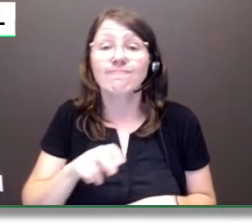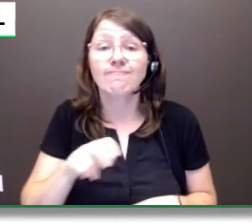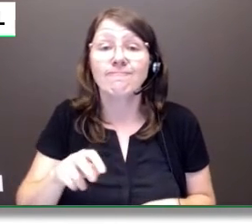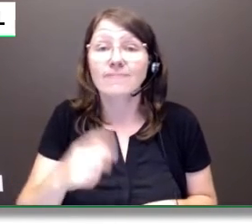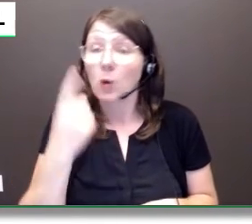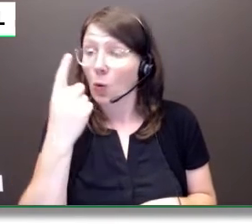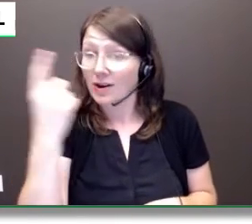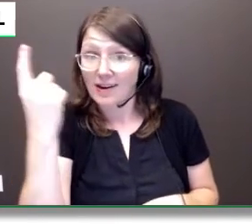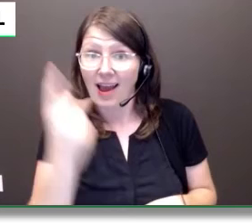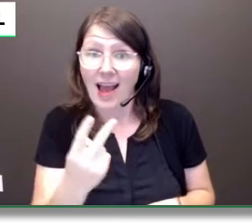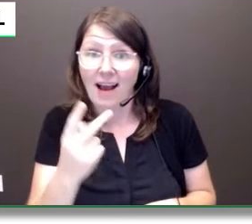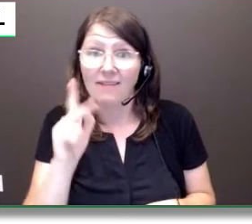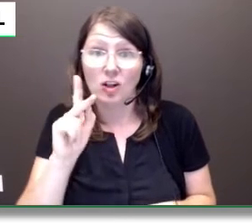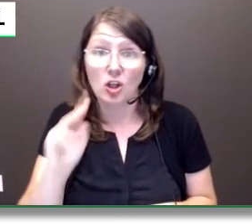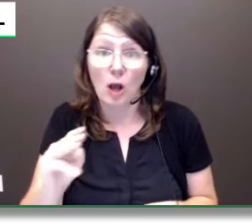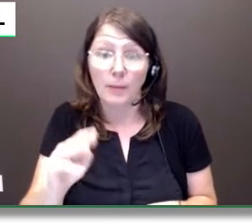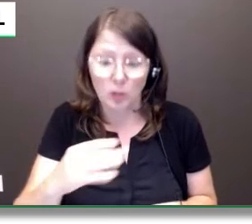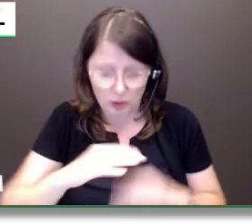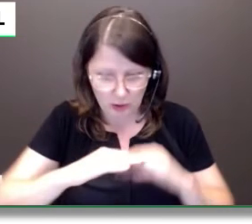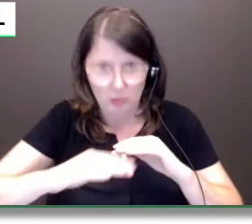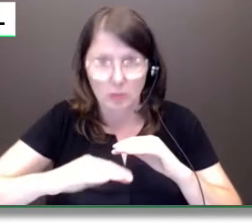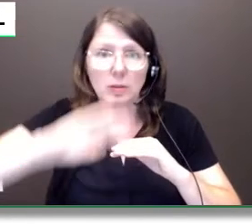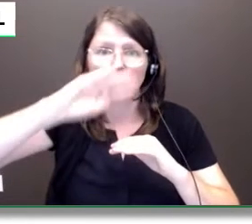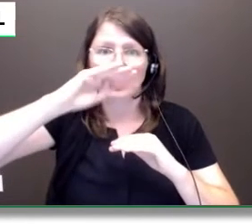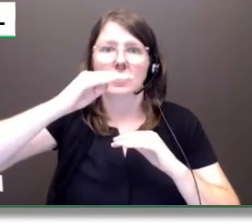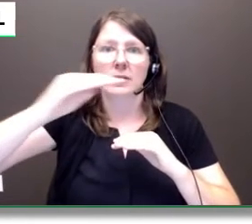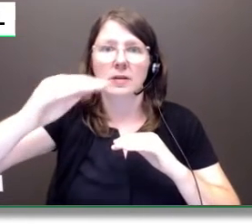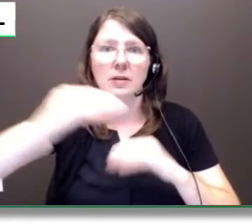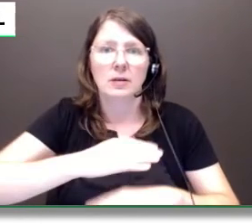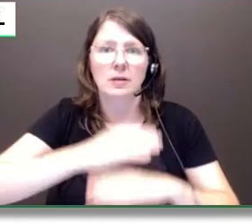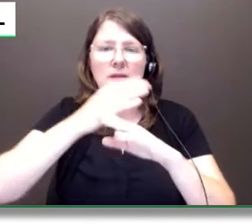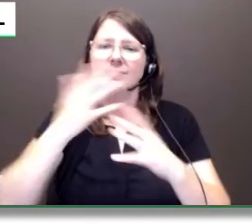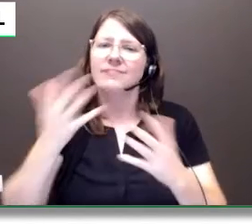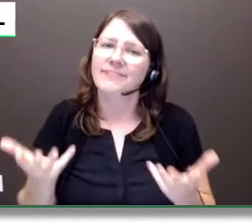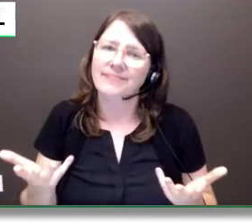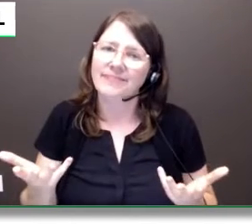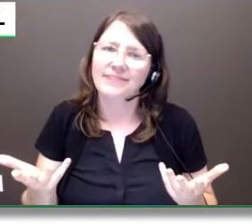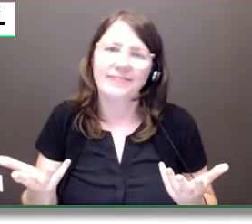selling it short you know. So being able to develop that area so that